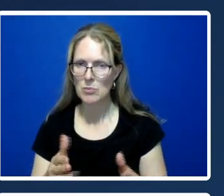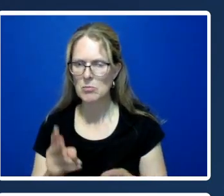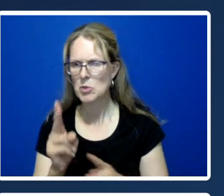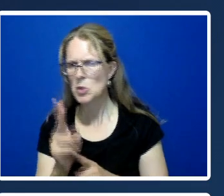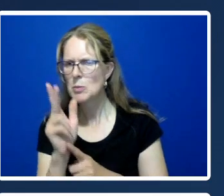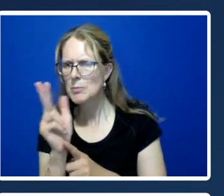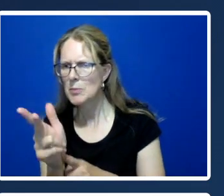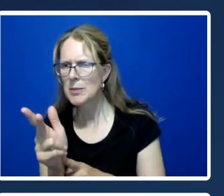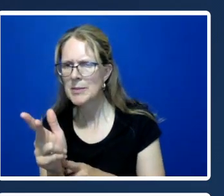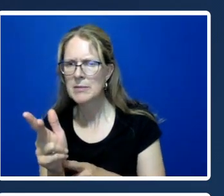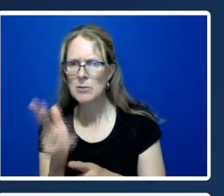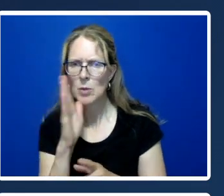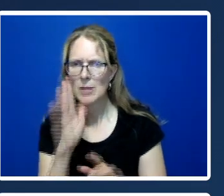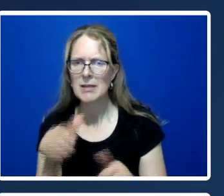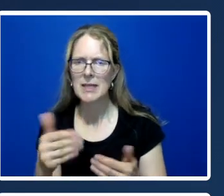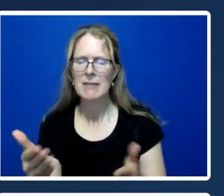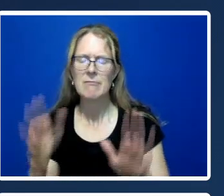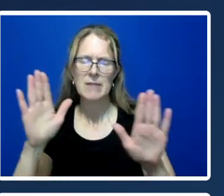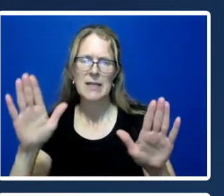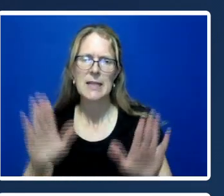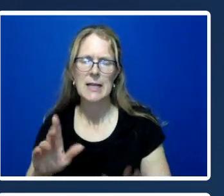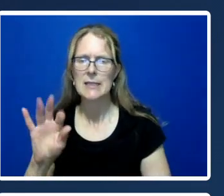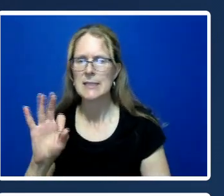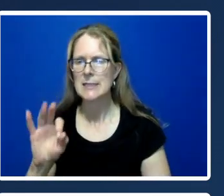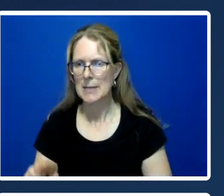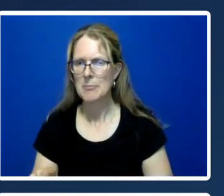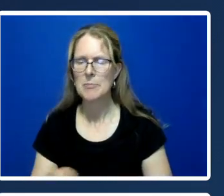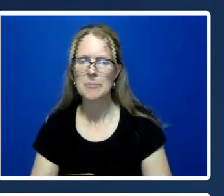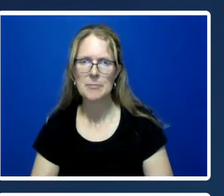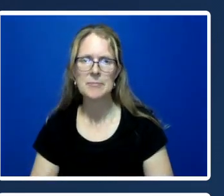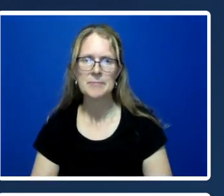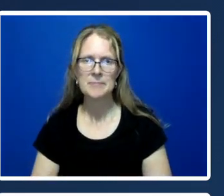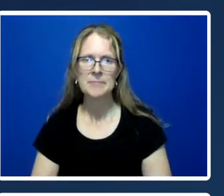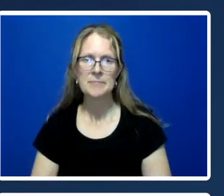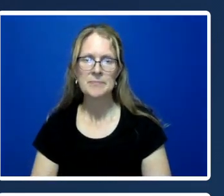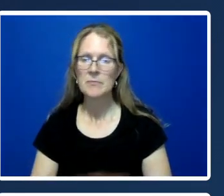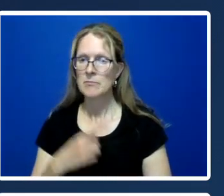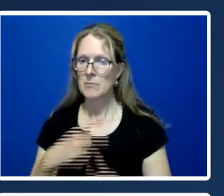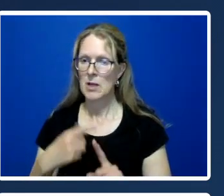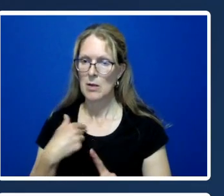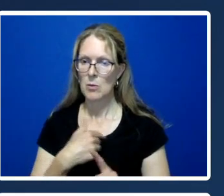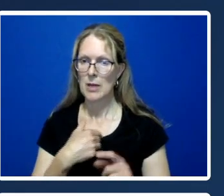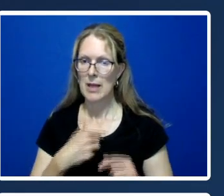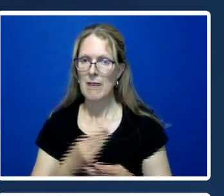We also together created a card game called Citizen Design. It's a fun group game which